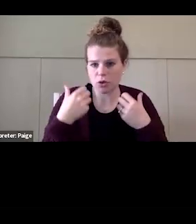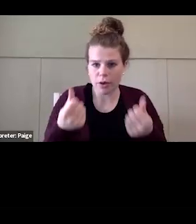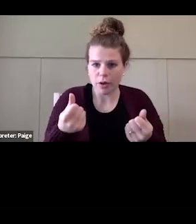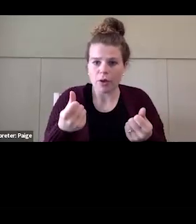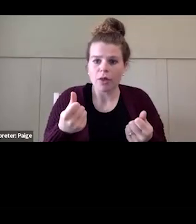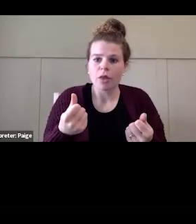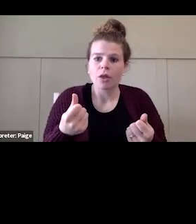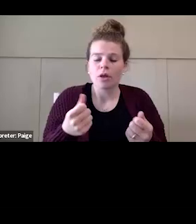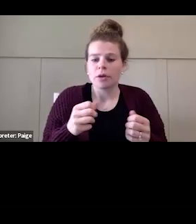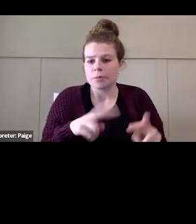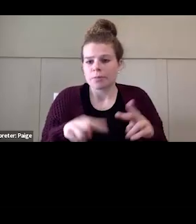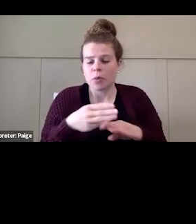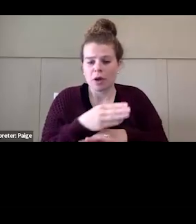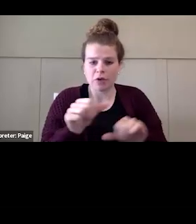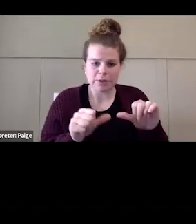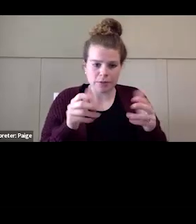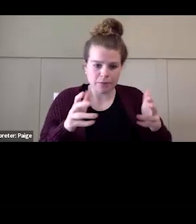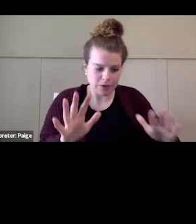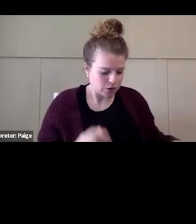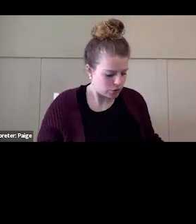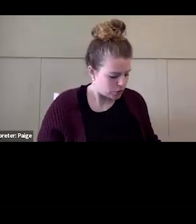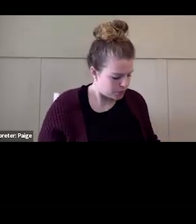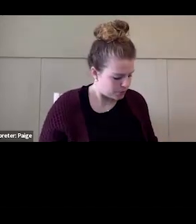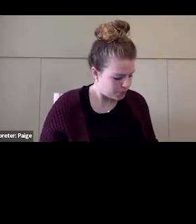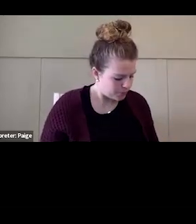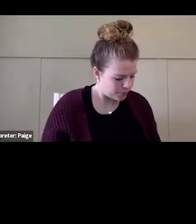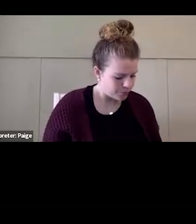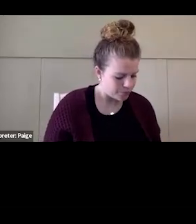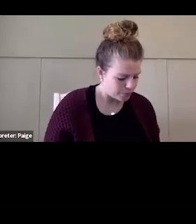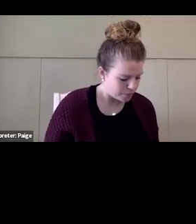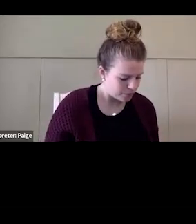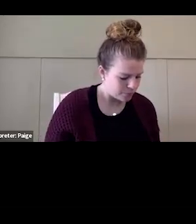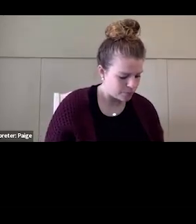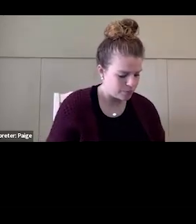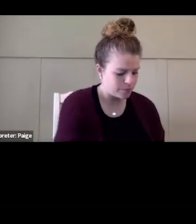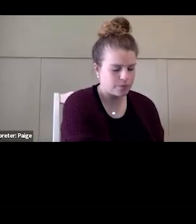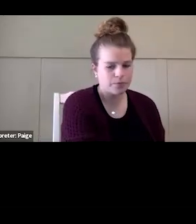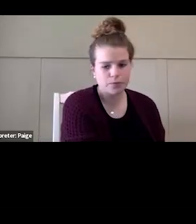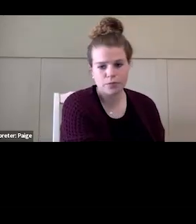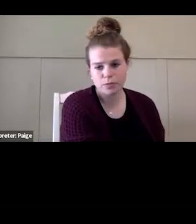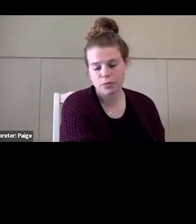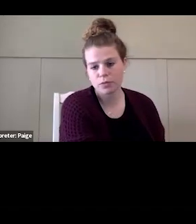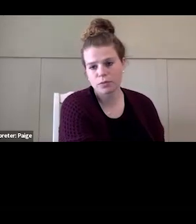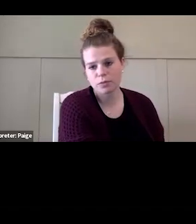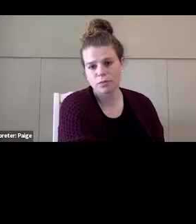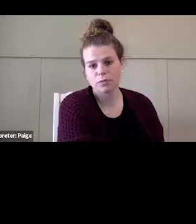after they conduct an assessment if they feel that an individual is meeting criteria for imminent danger to self, others,